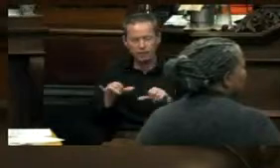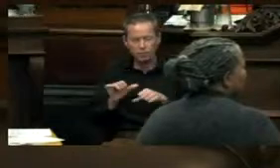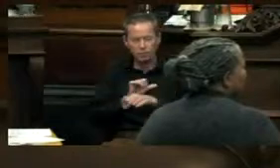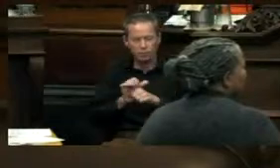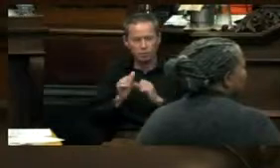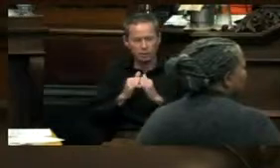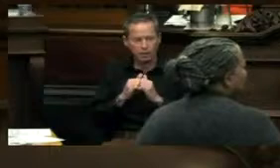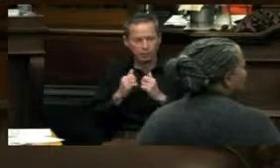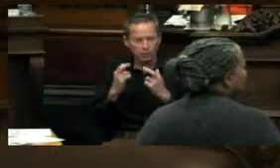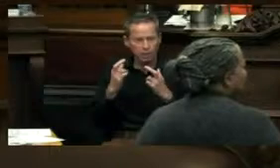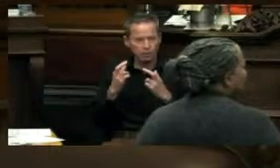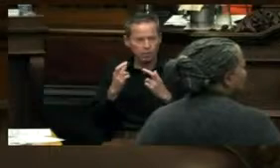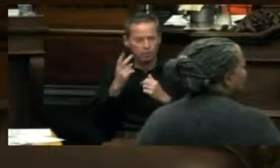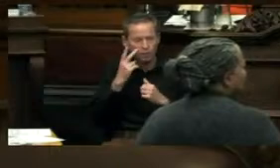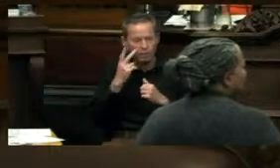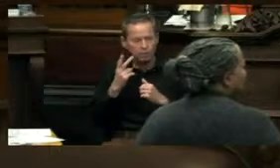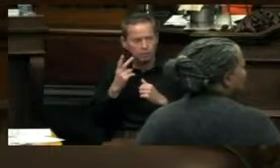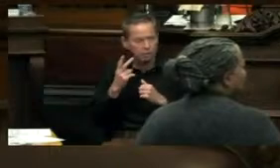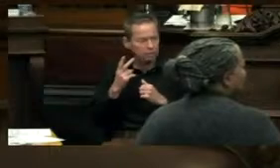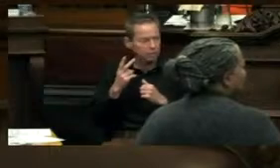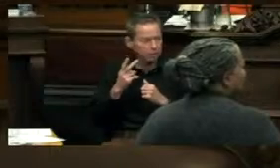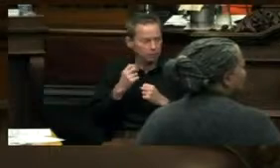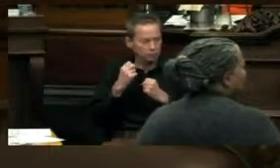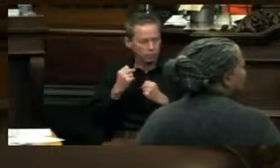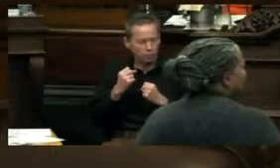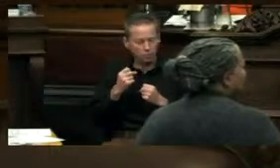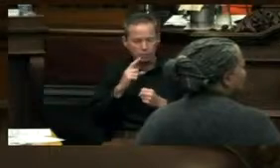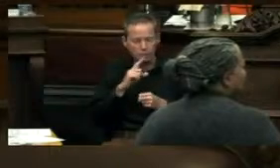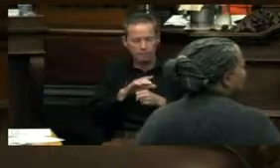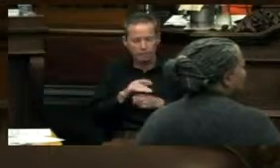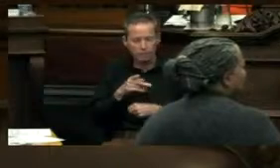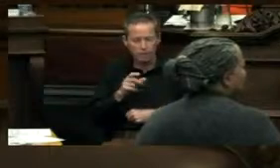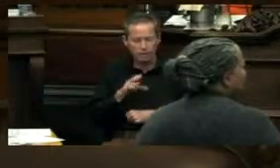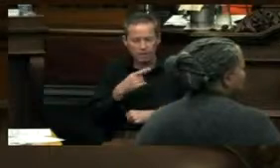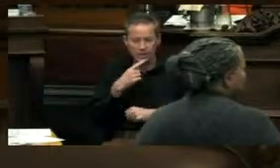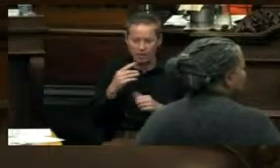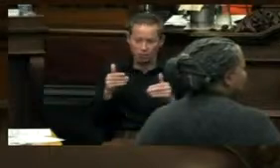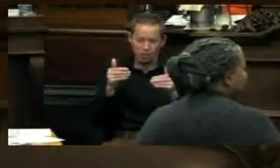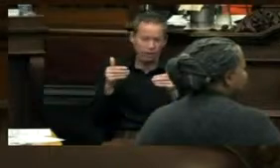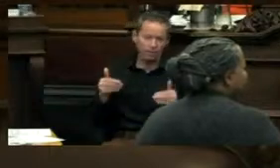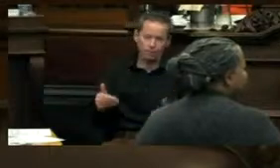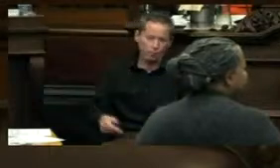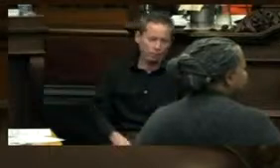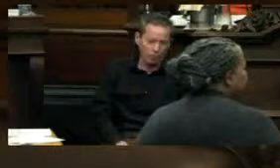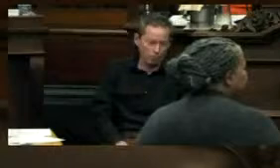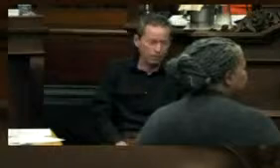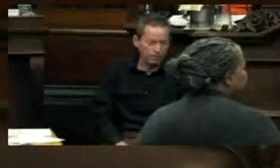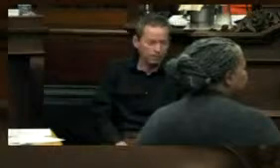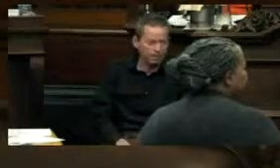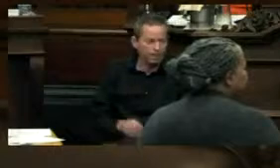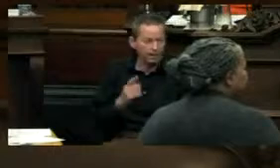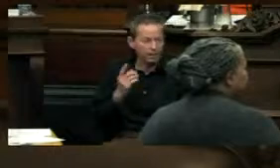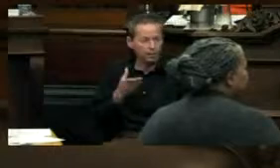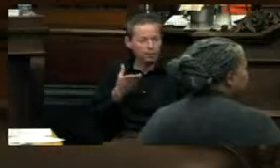kind of, you know, we don't kind of know where we'll be, but we hope we can continue to still work together, and we hope and I